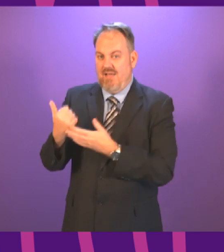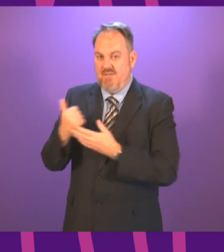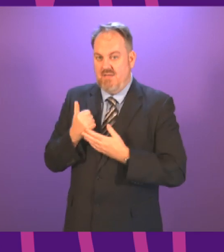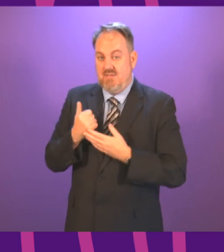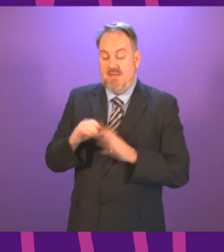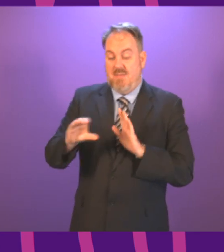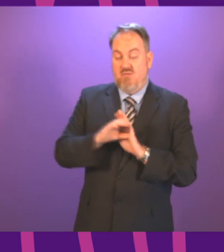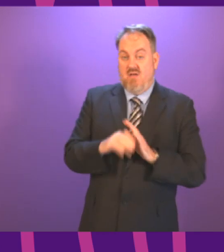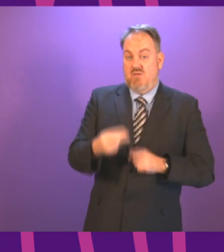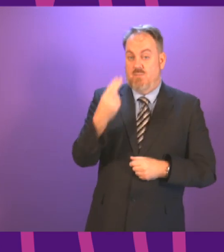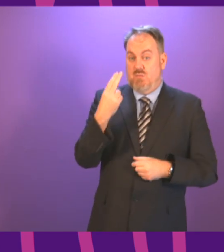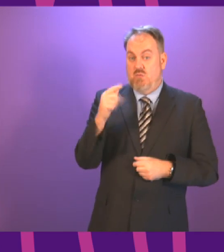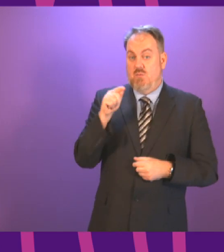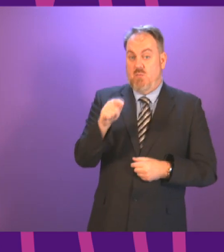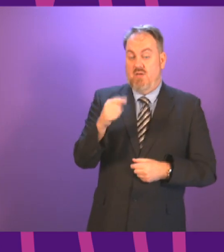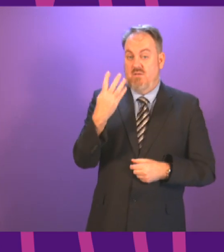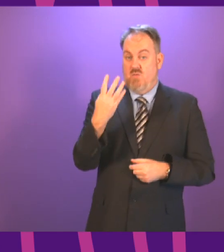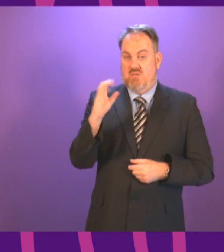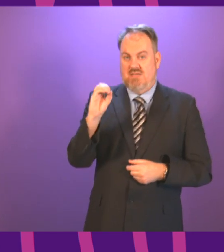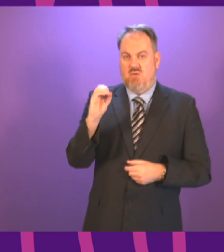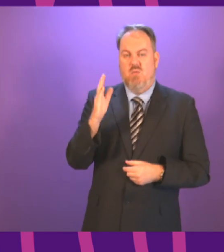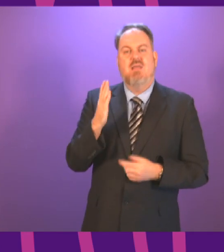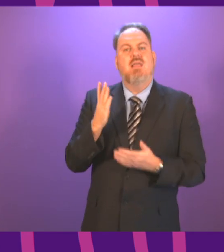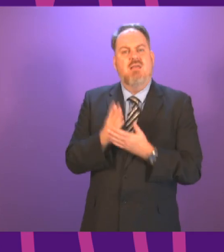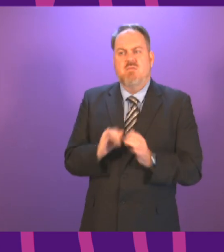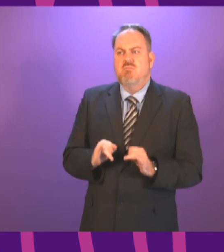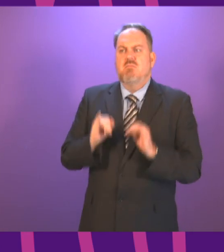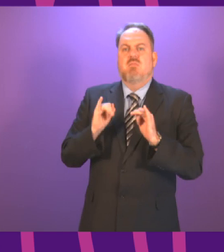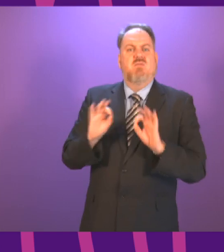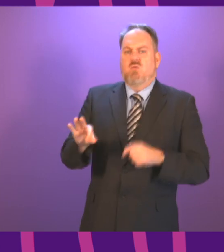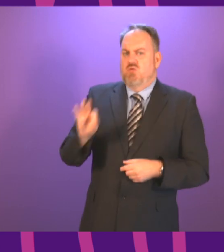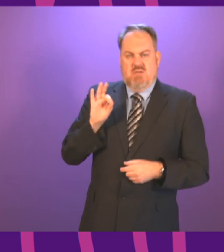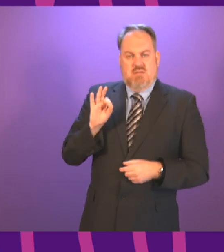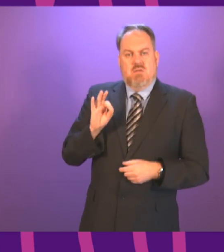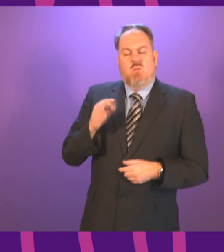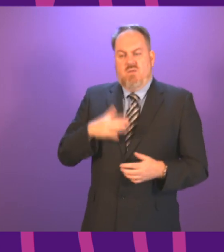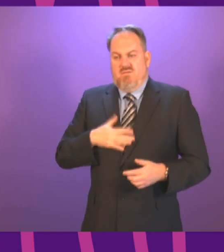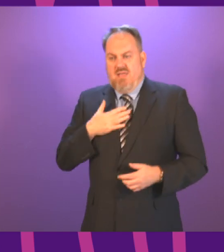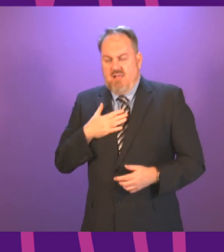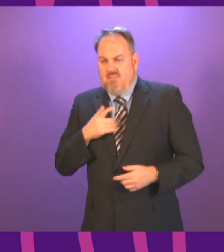Paragraph 2.40 recognises that, in exceptional circumstances, ministers may decide that the